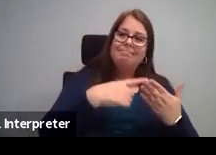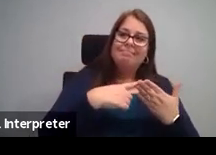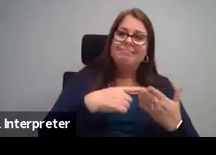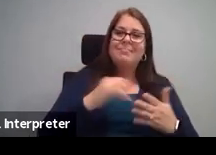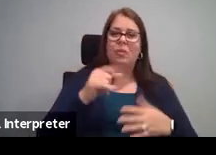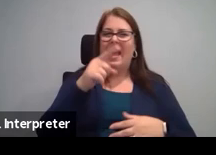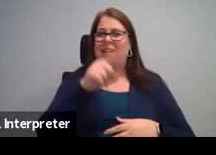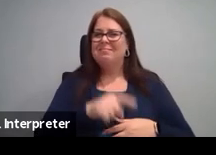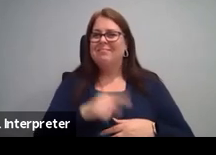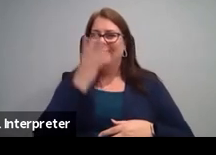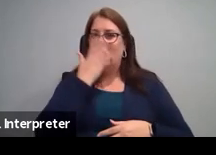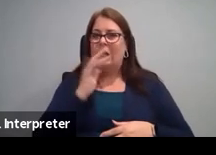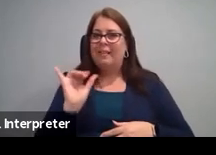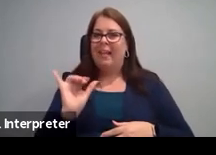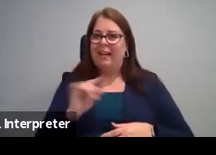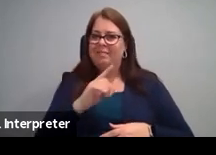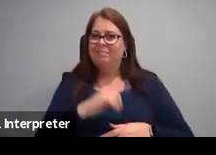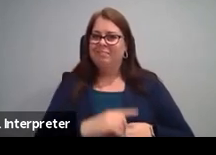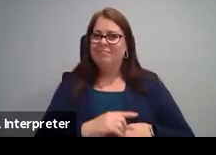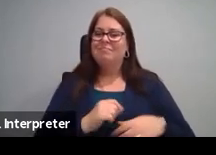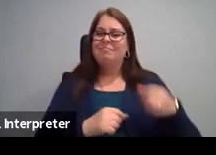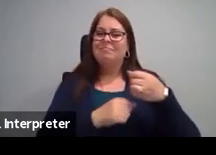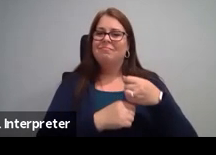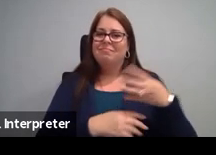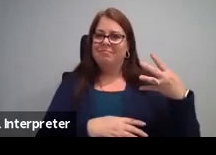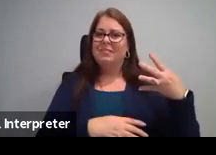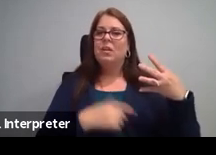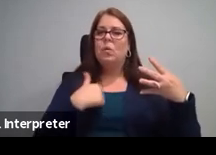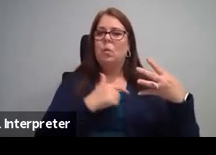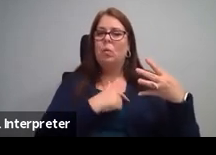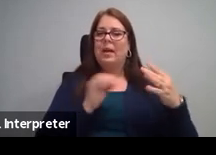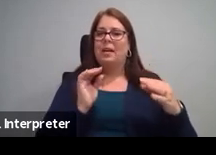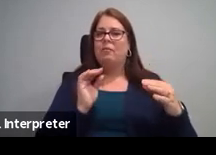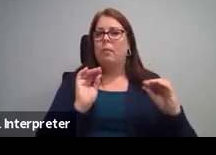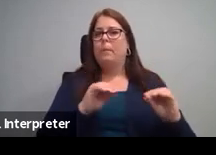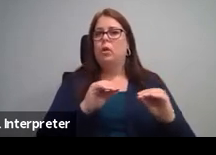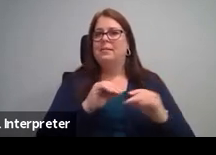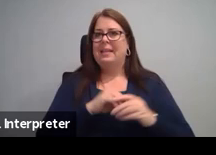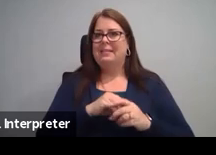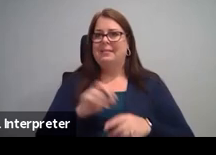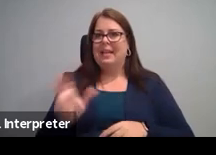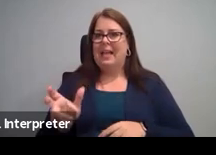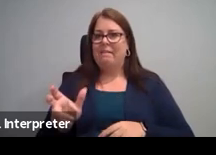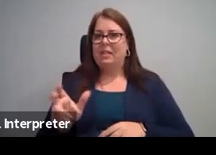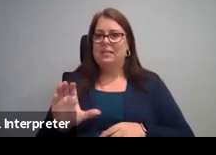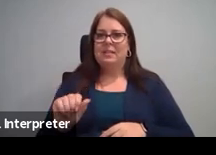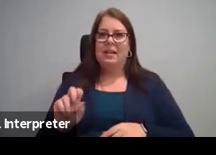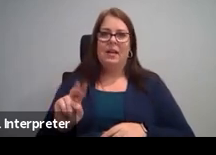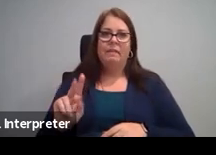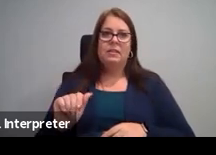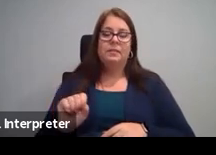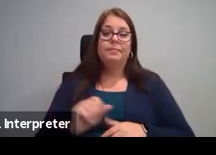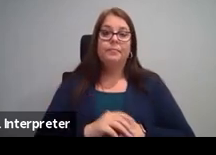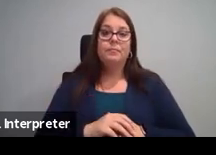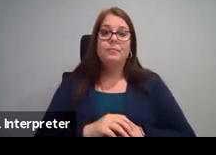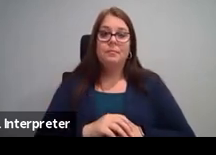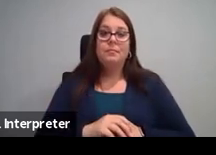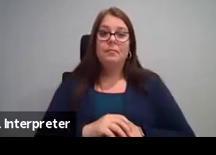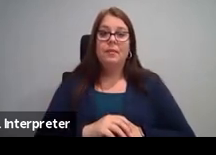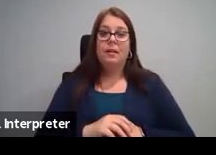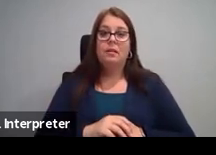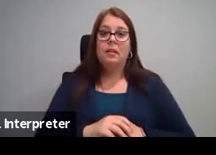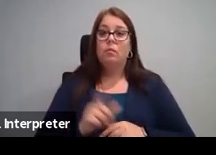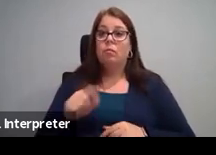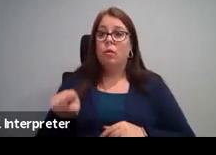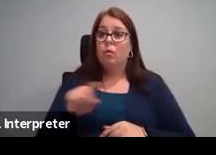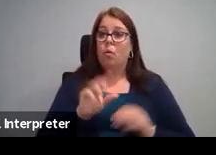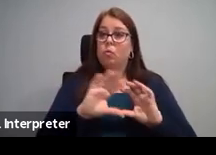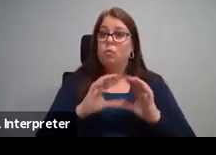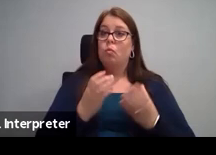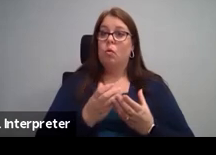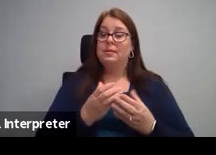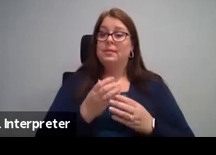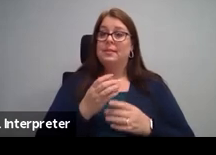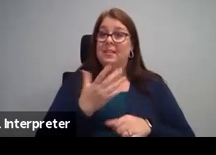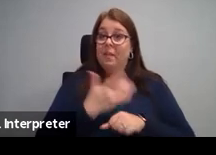Cathy Reznicek: So those are the couple of things that we put together and Canvas. One of the things that we can do for those courses that are available for people who don't use Canvas is that